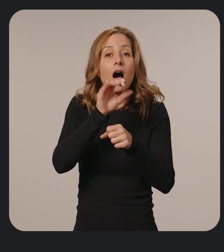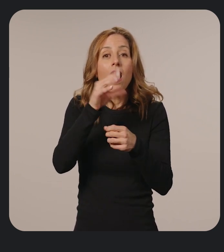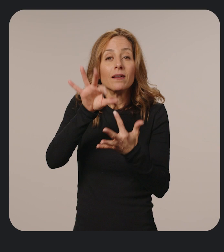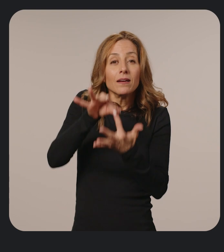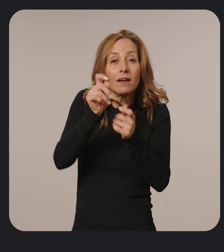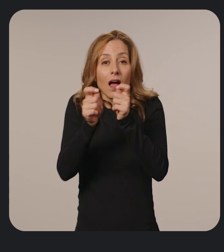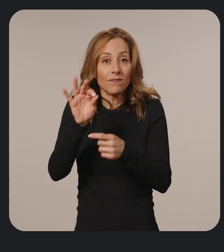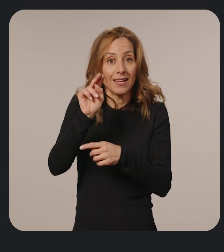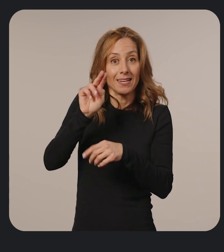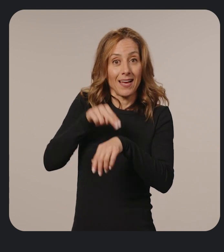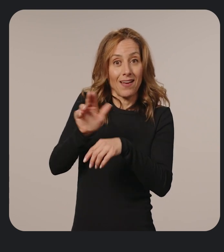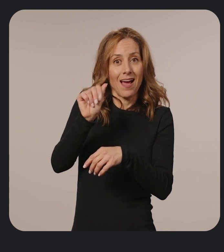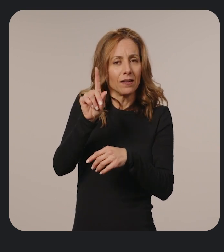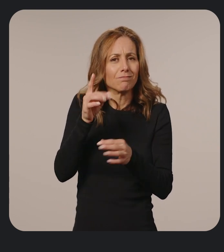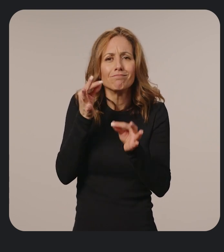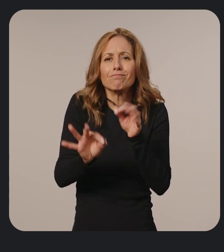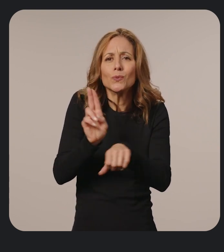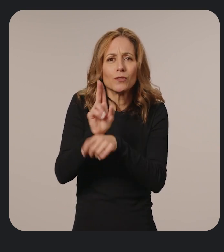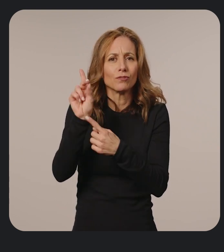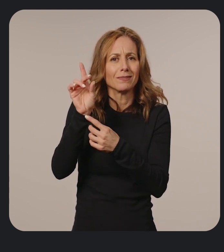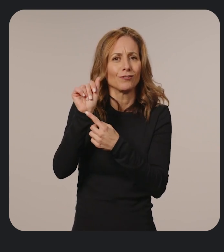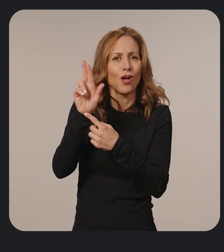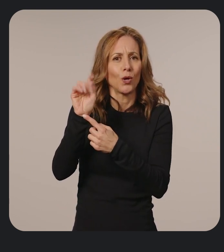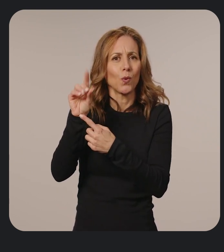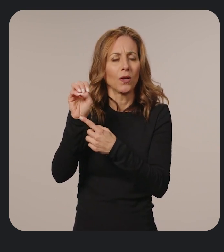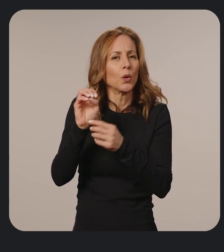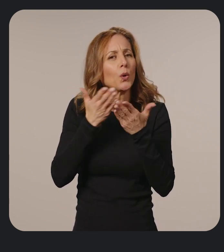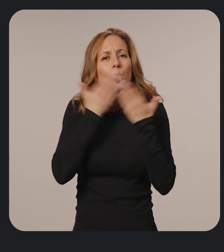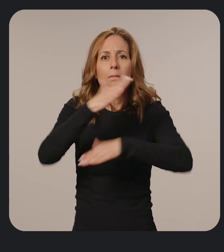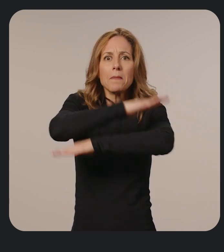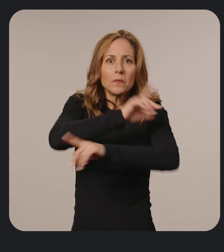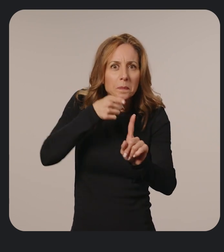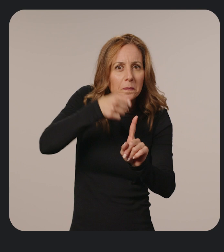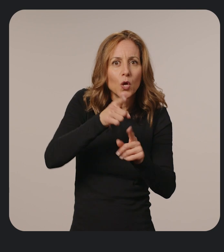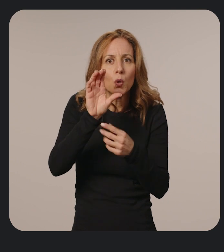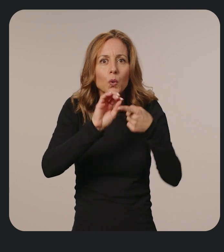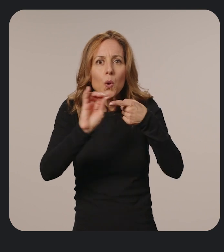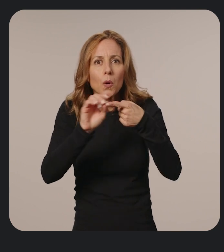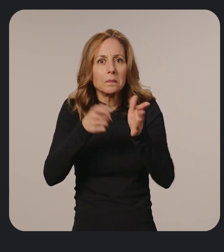so that the complete integration and customization of the native app is done using Dart code,